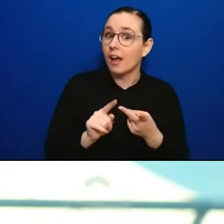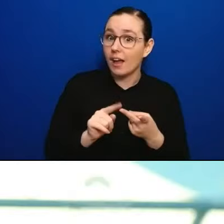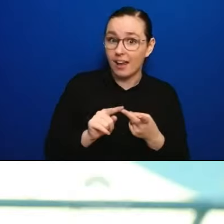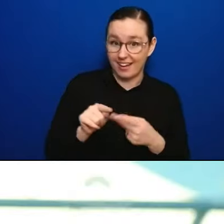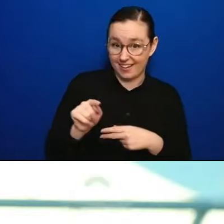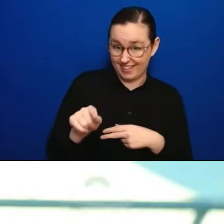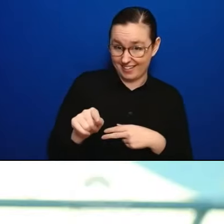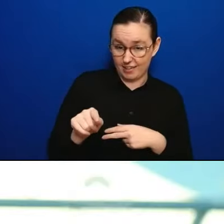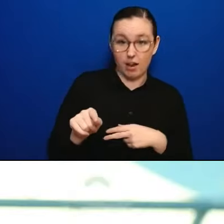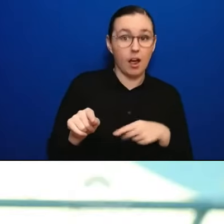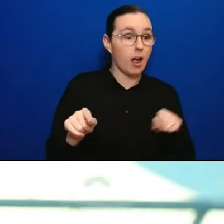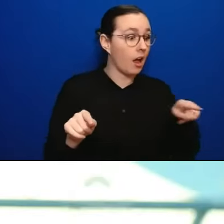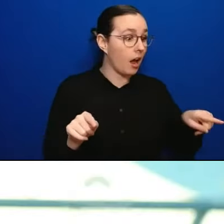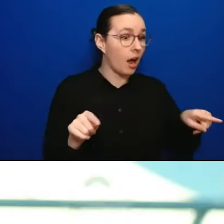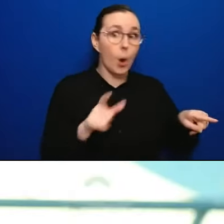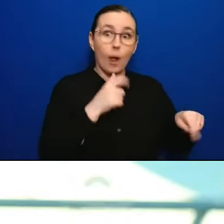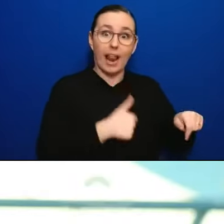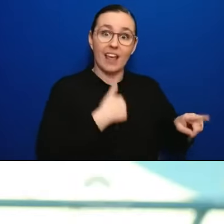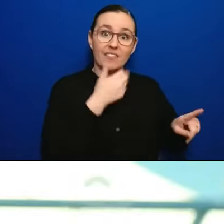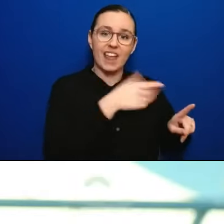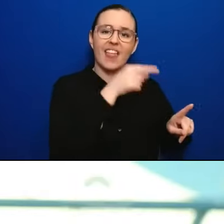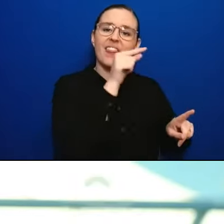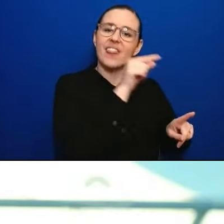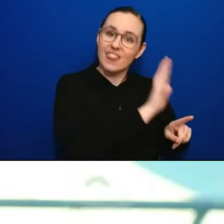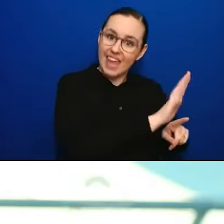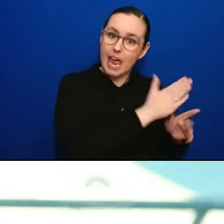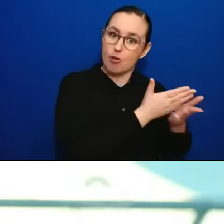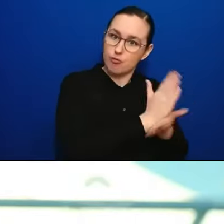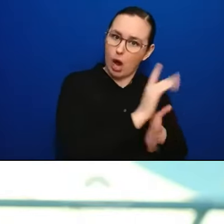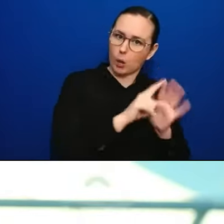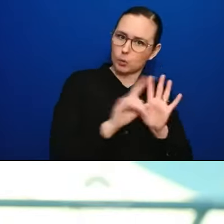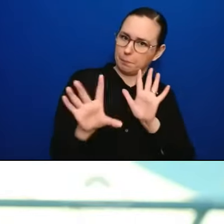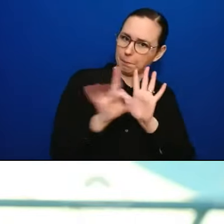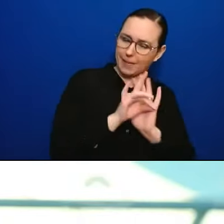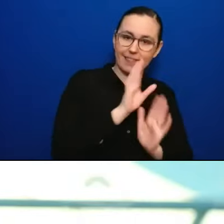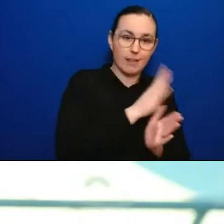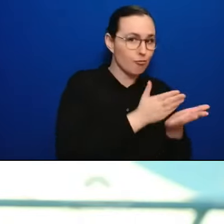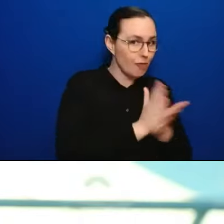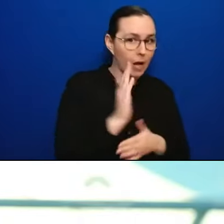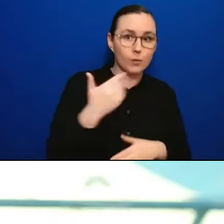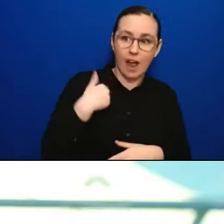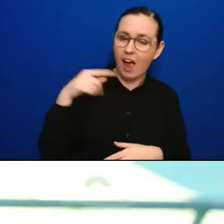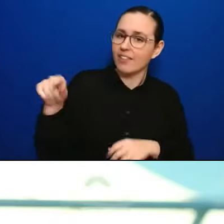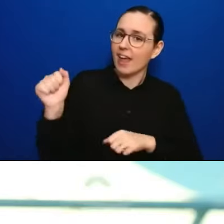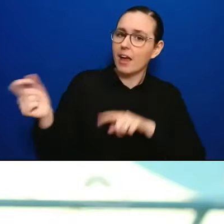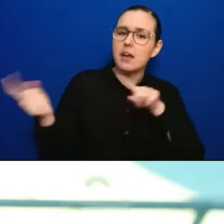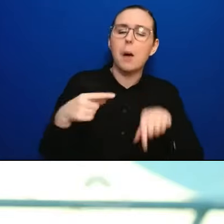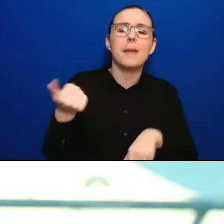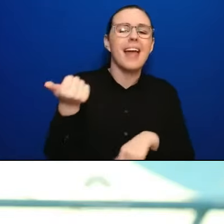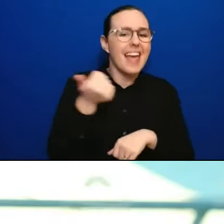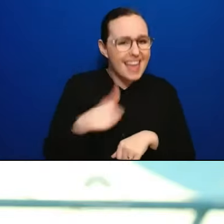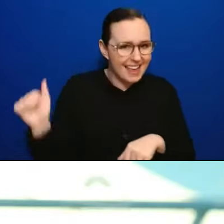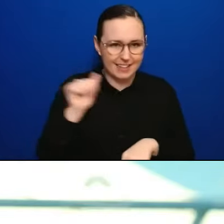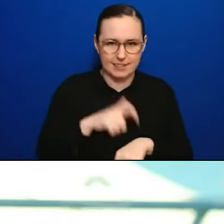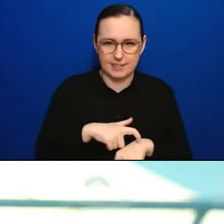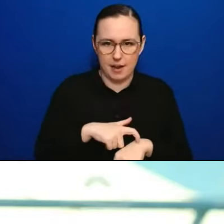So those are at the resident's choice and every resident is